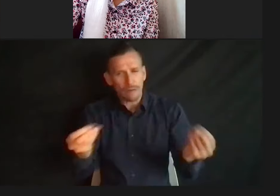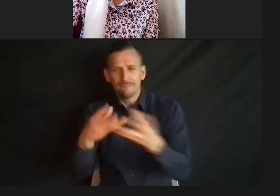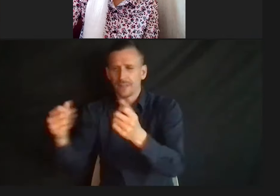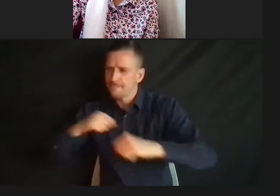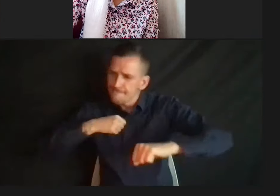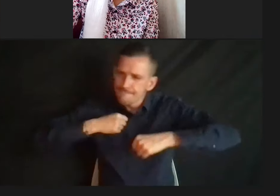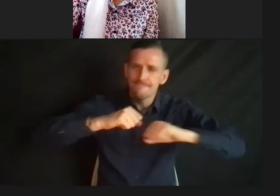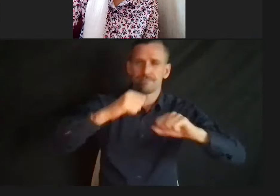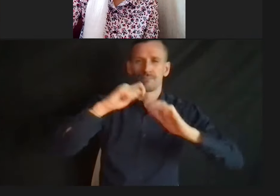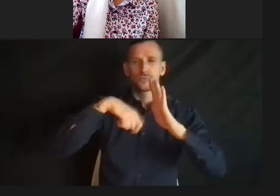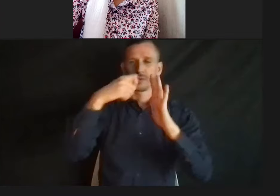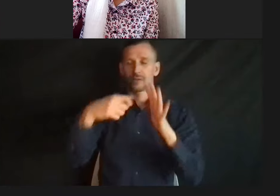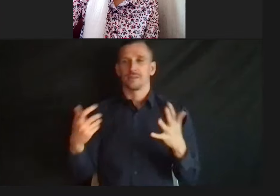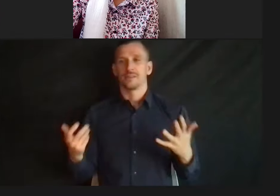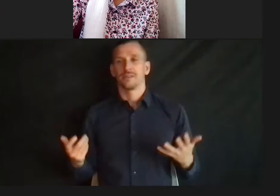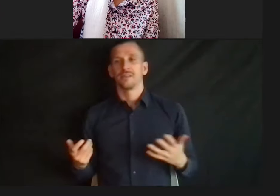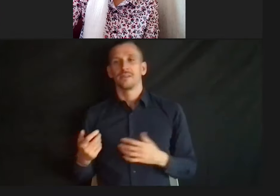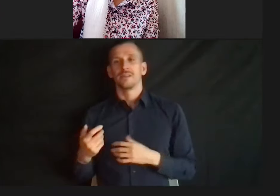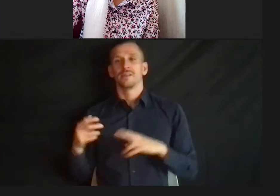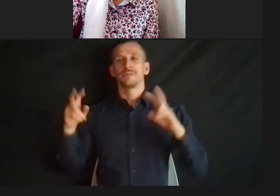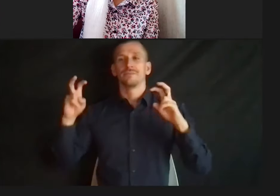talk a little bit more if I get to my last question. I don't know if we'll get there,